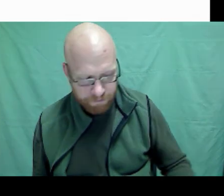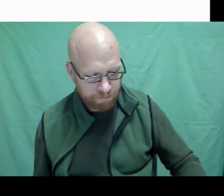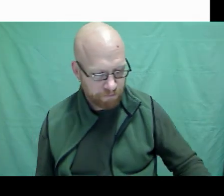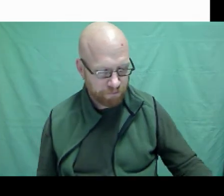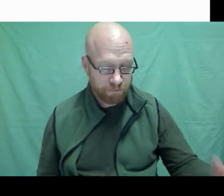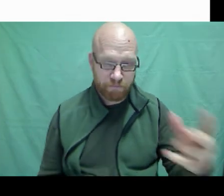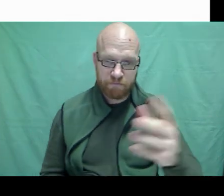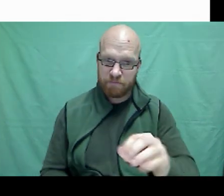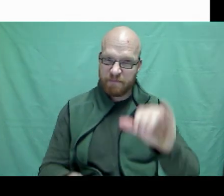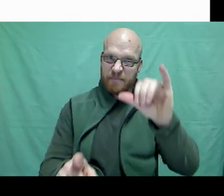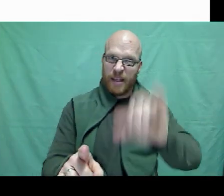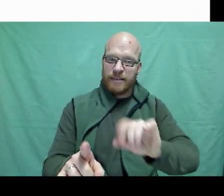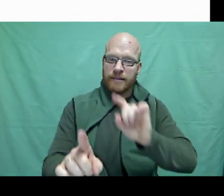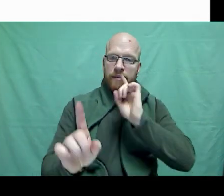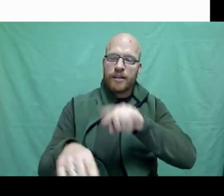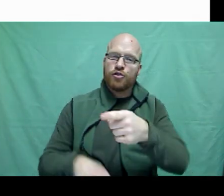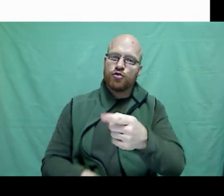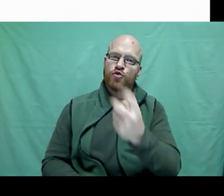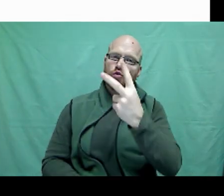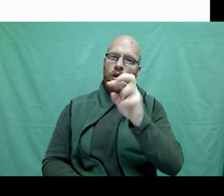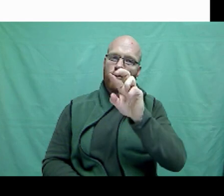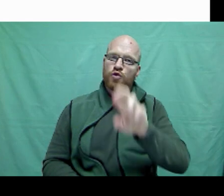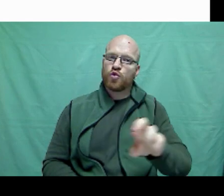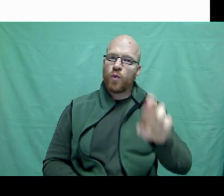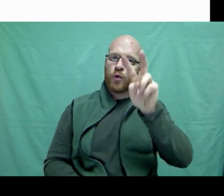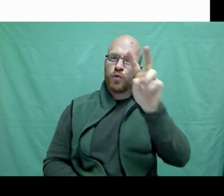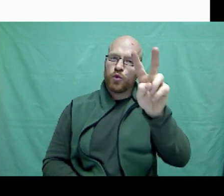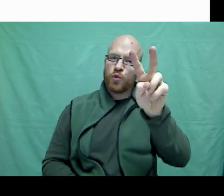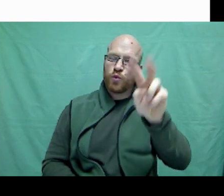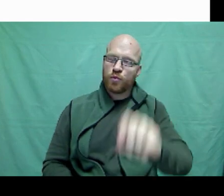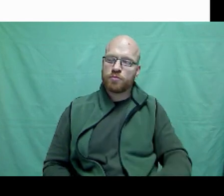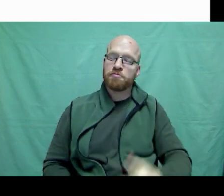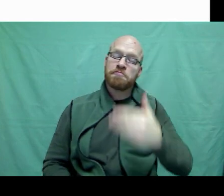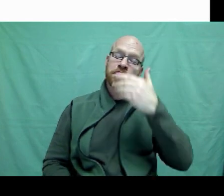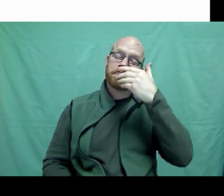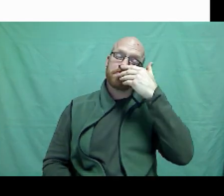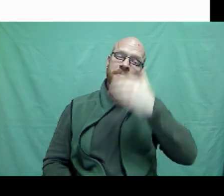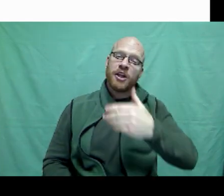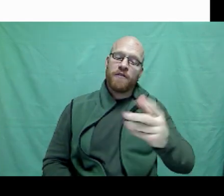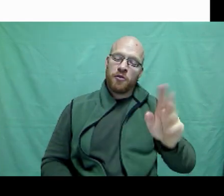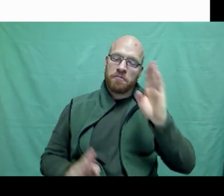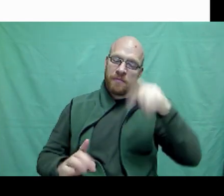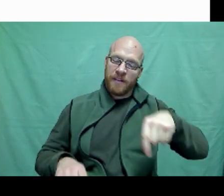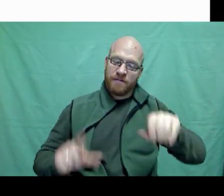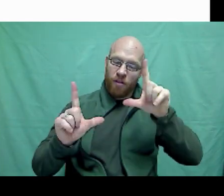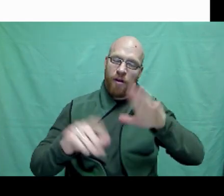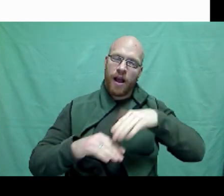Oh and looking at this final answer: 12 times the squared of 2. Thank you and I'll see you next blog. ------------------------------2d20e8f1638e--